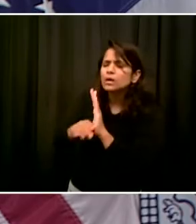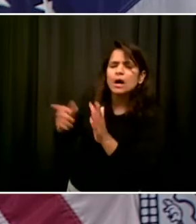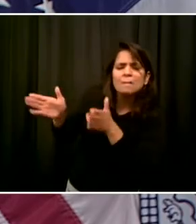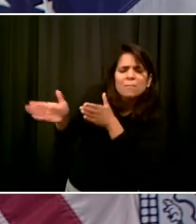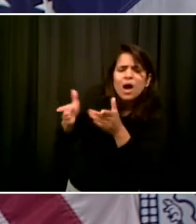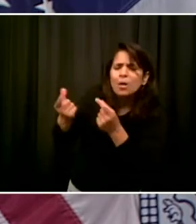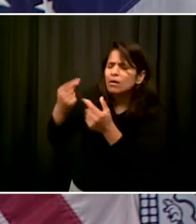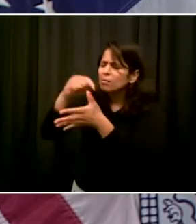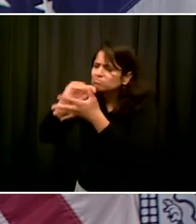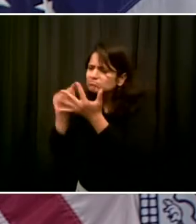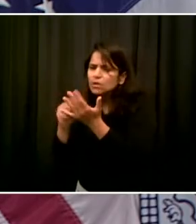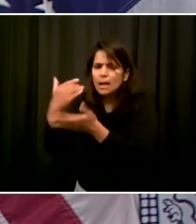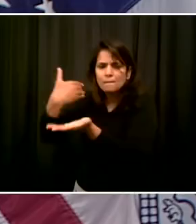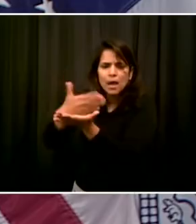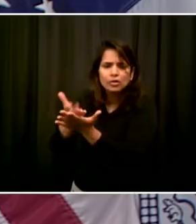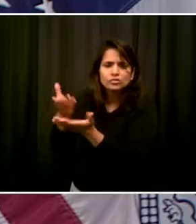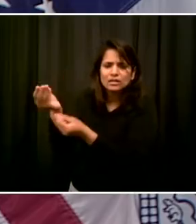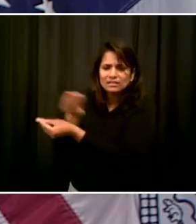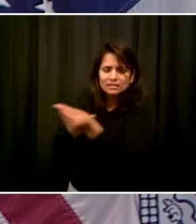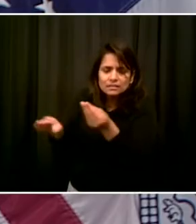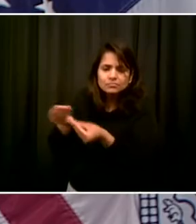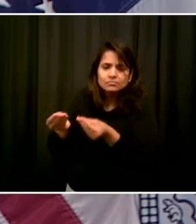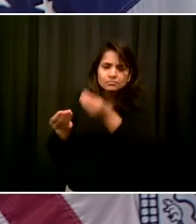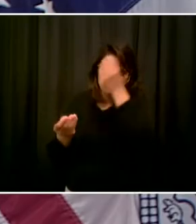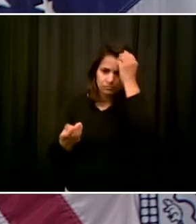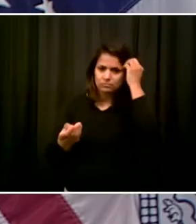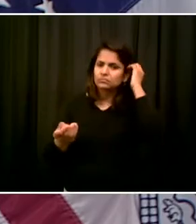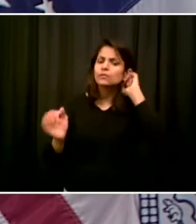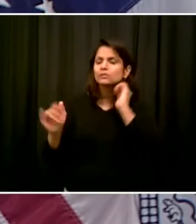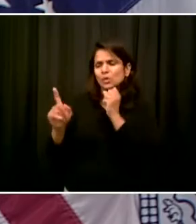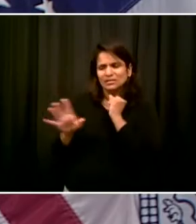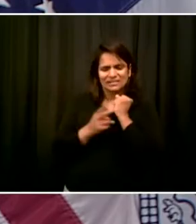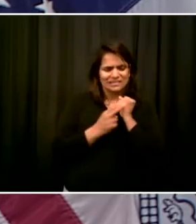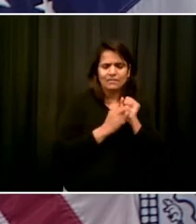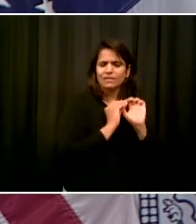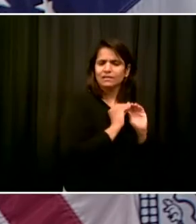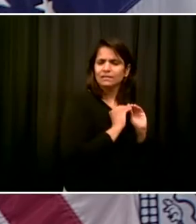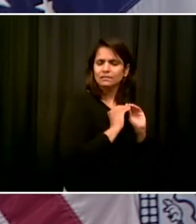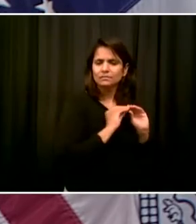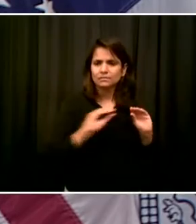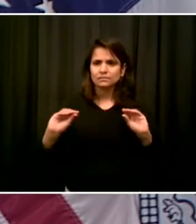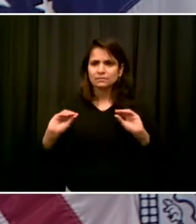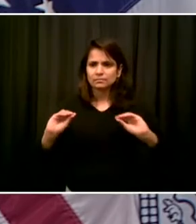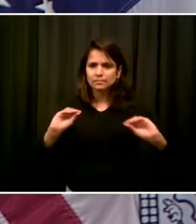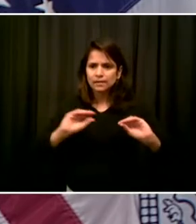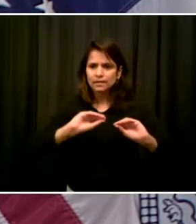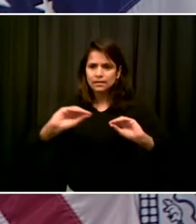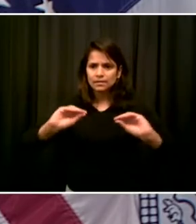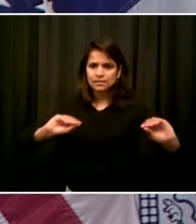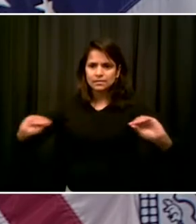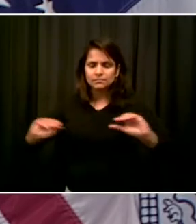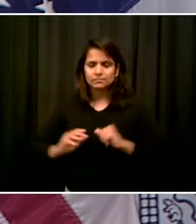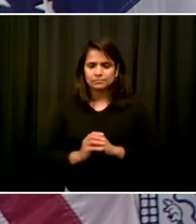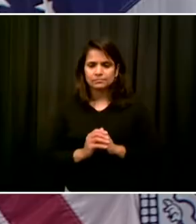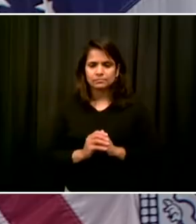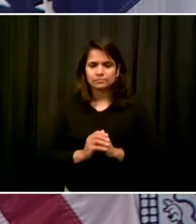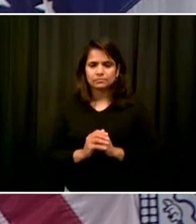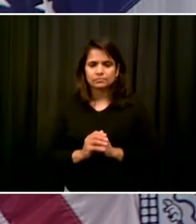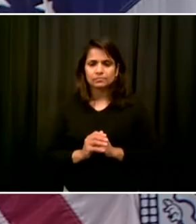MONEY IS NO LONGER IN THE BUDGET, THAT IS SAVINGS. SOME IS PURE HEADCOUNT REDUCTION, AS WE